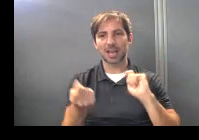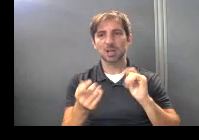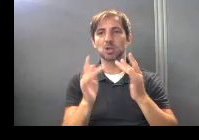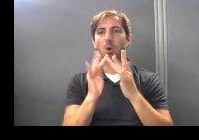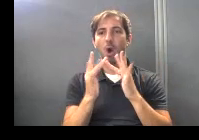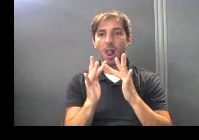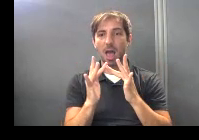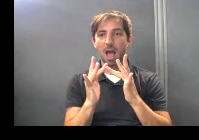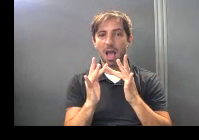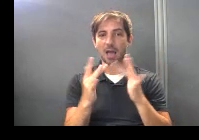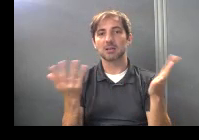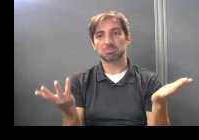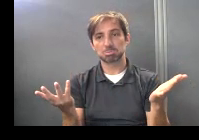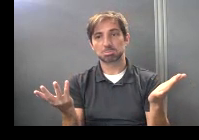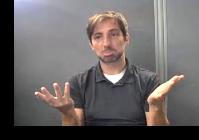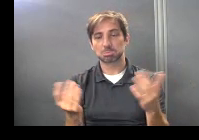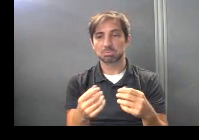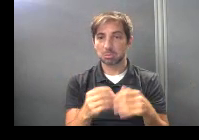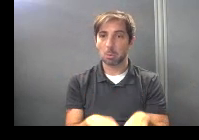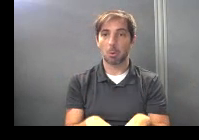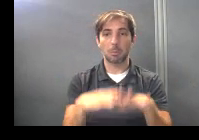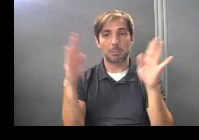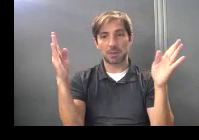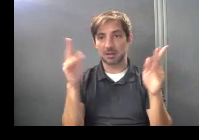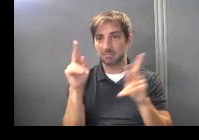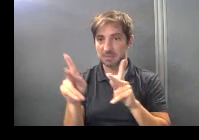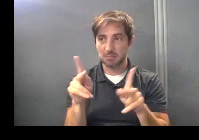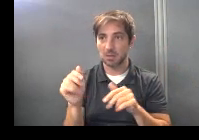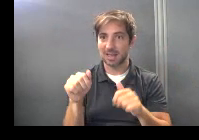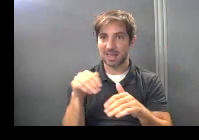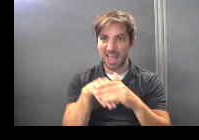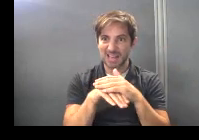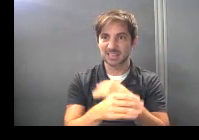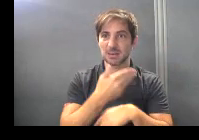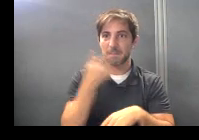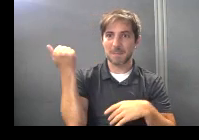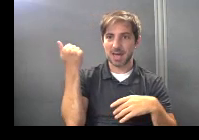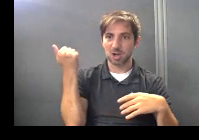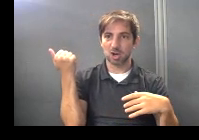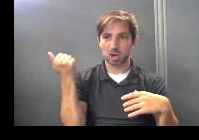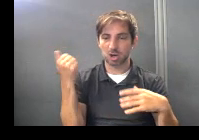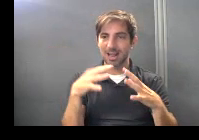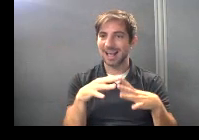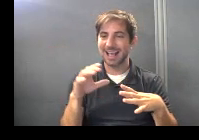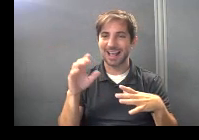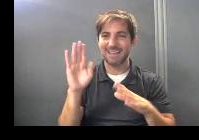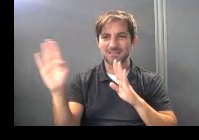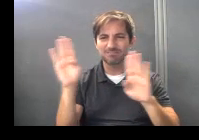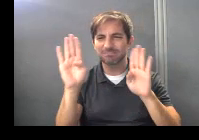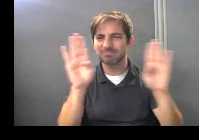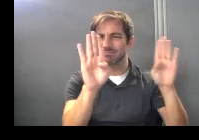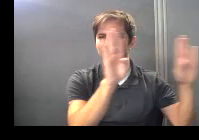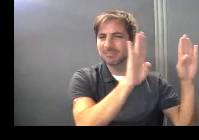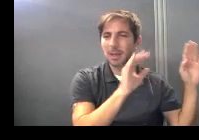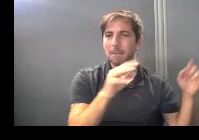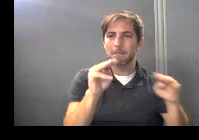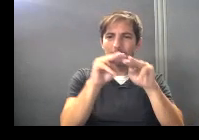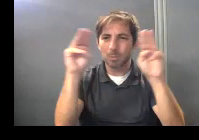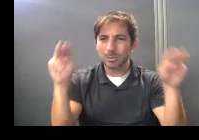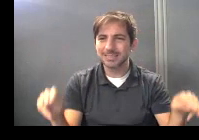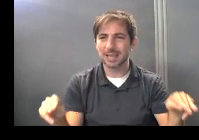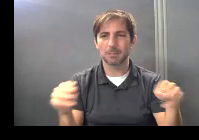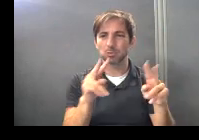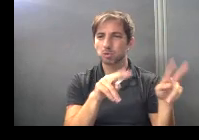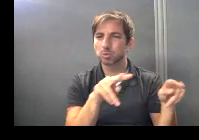PEOPLE TO ACCESS FILM, THEATER, GALLERY TOURS, MUSEUM TOURS, SO MANY THINGS HAVE BEEN ONLINE.